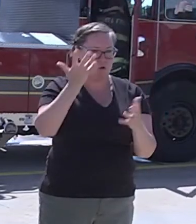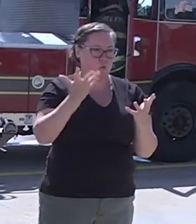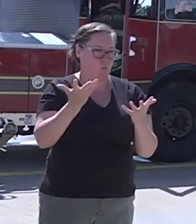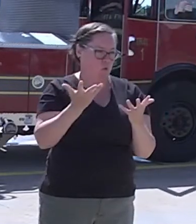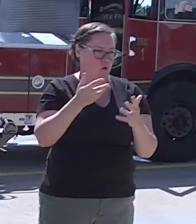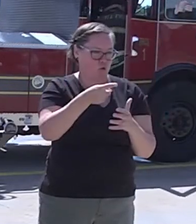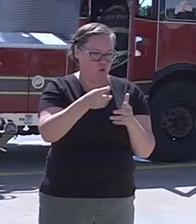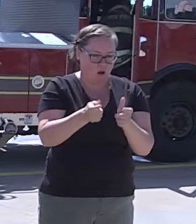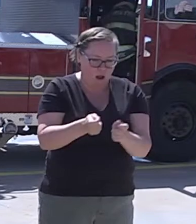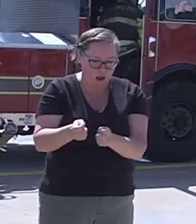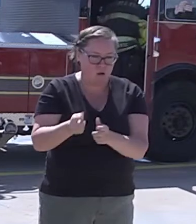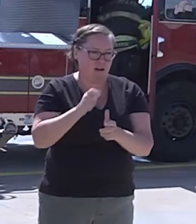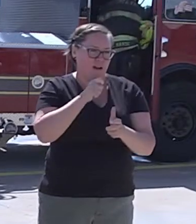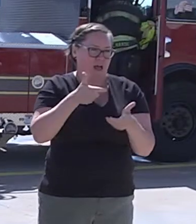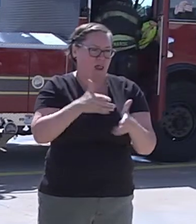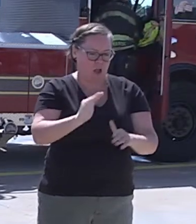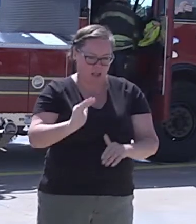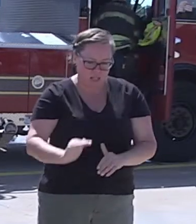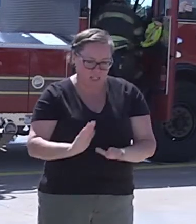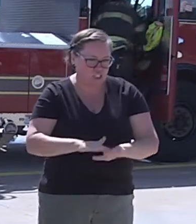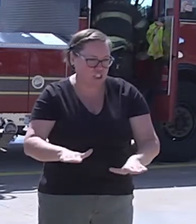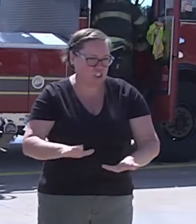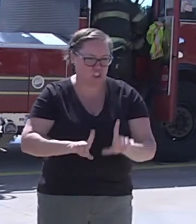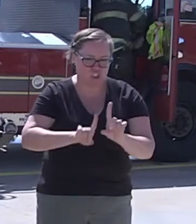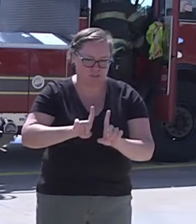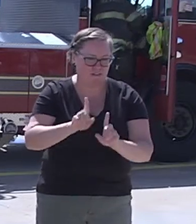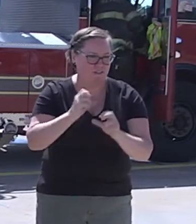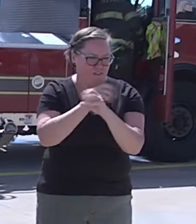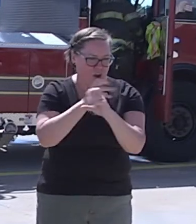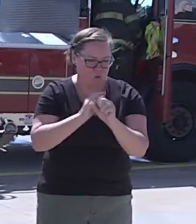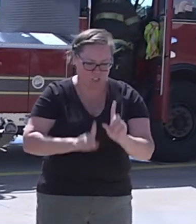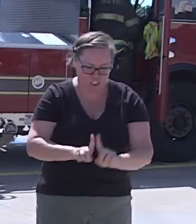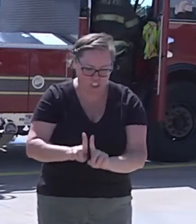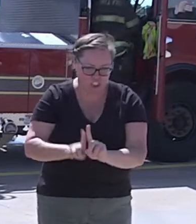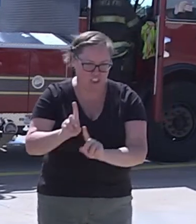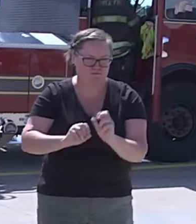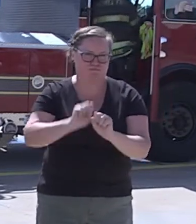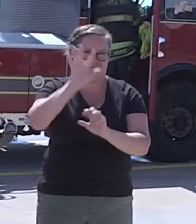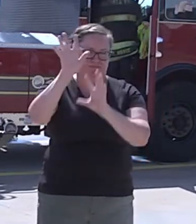and not let little children shoot fireworks also make sure that you have a safety core